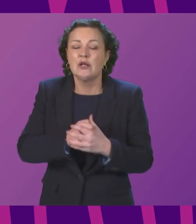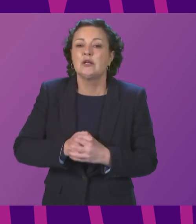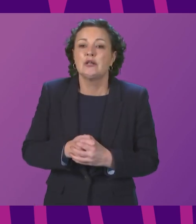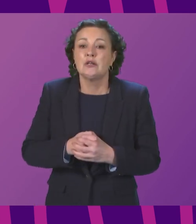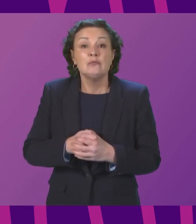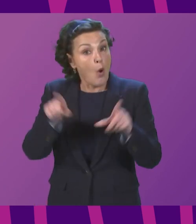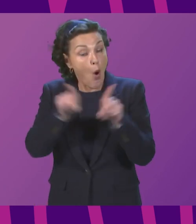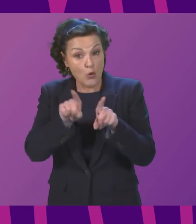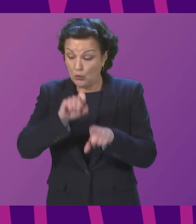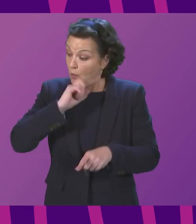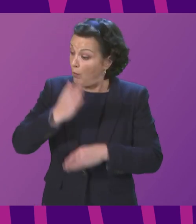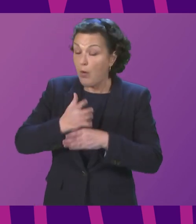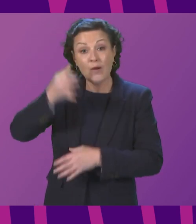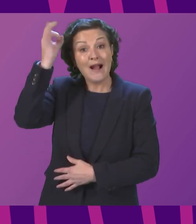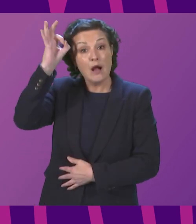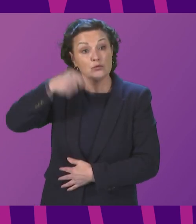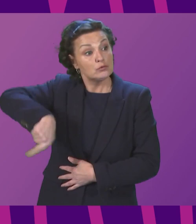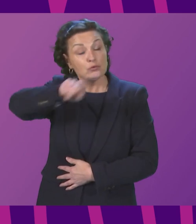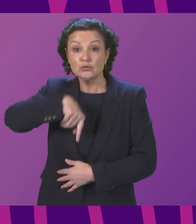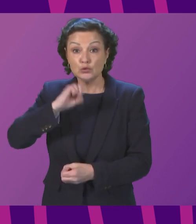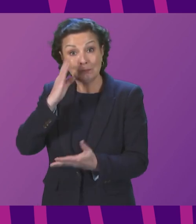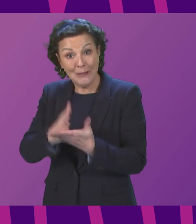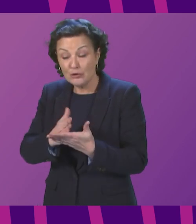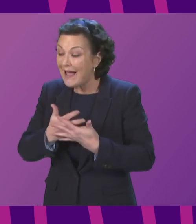We will also work with councils to ensure that the guidance that was issued before Christmas